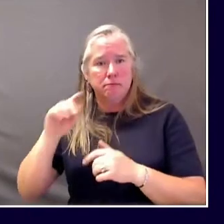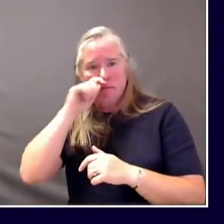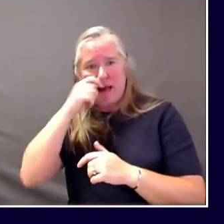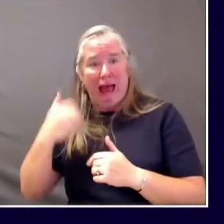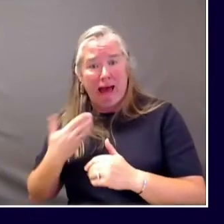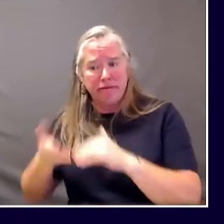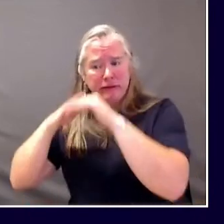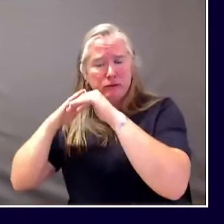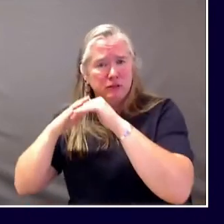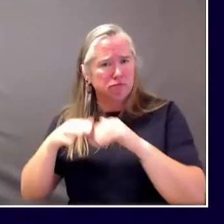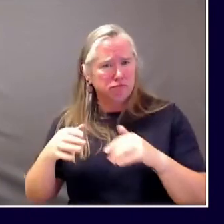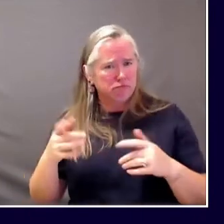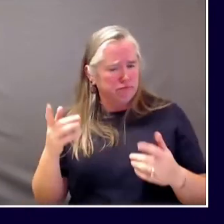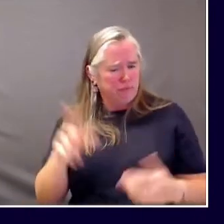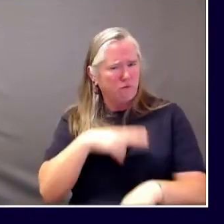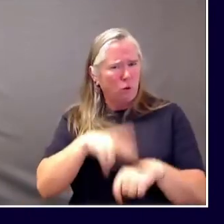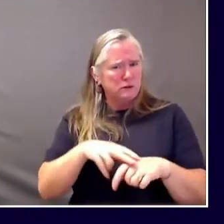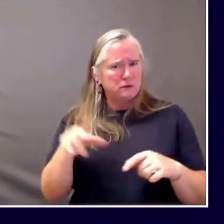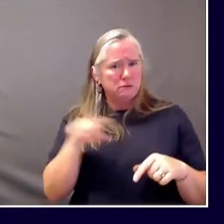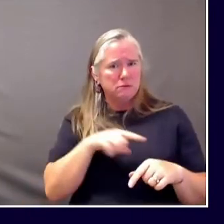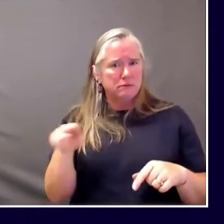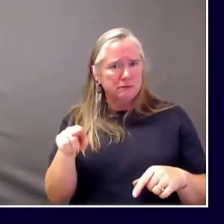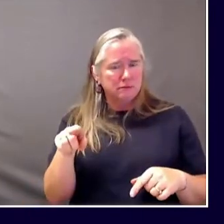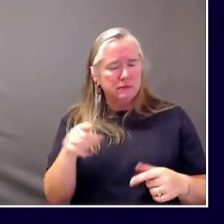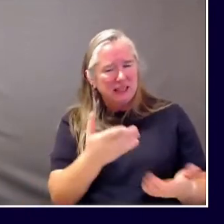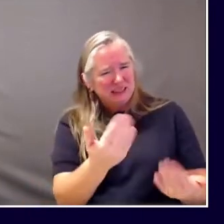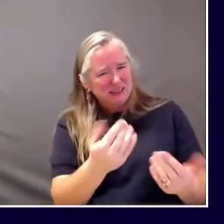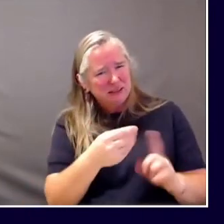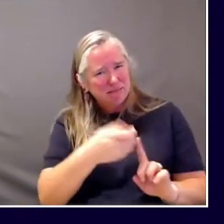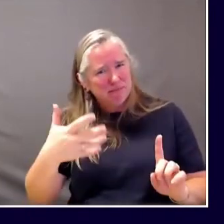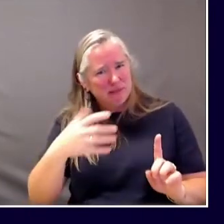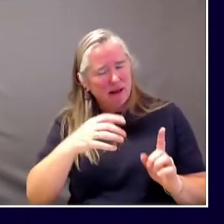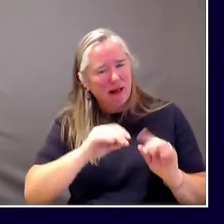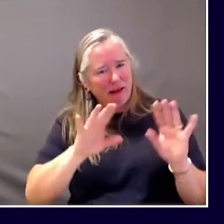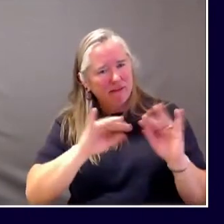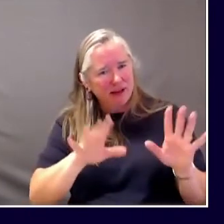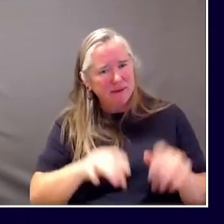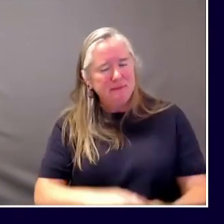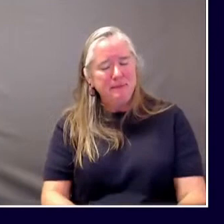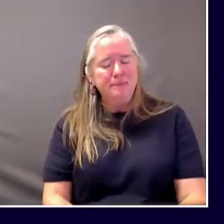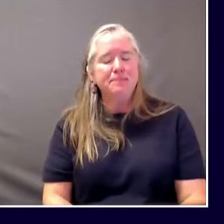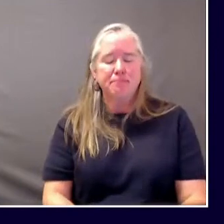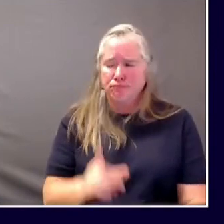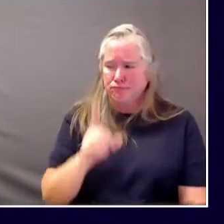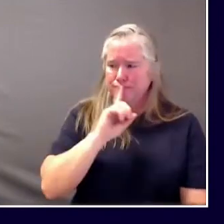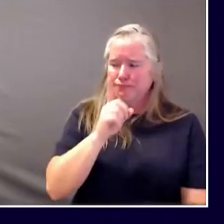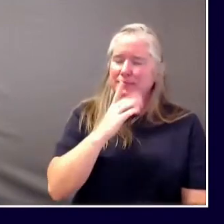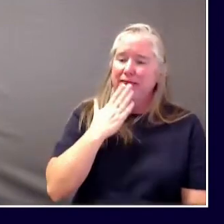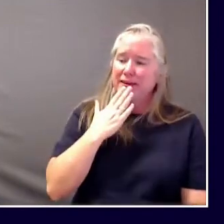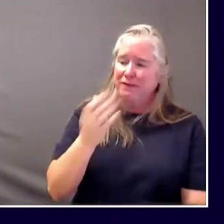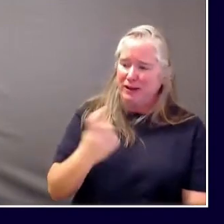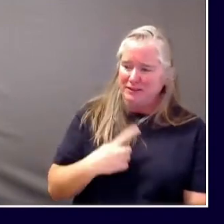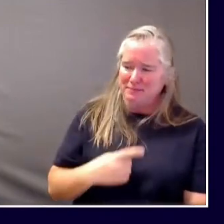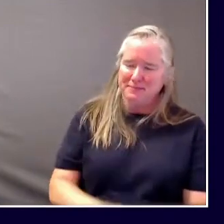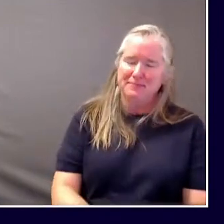your guide you raise a family